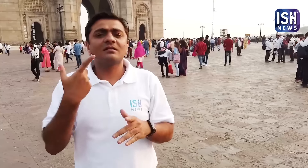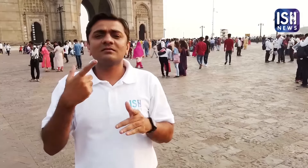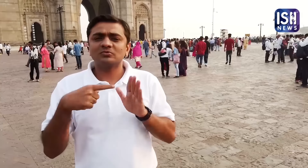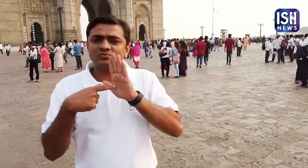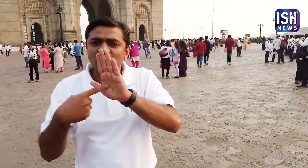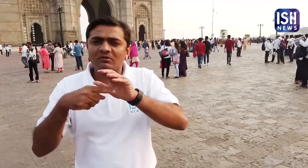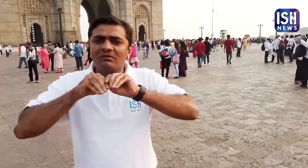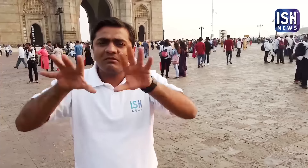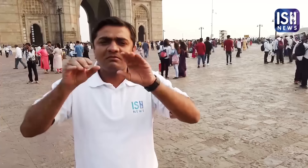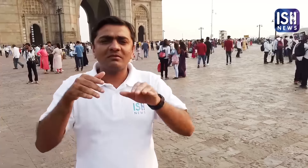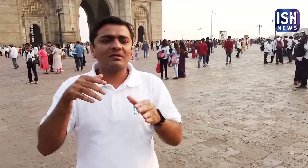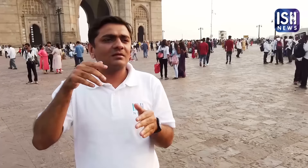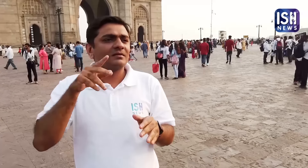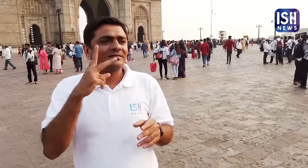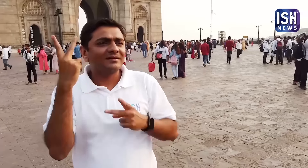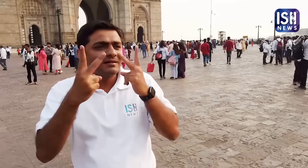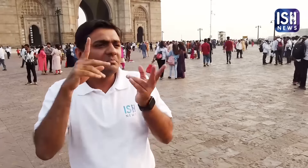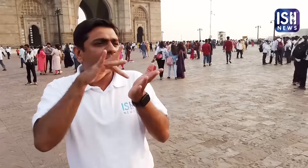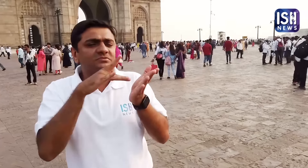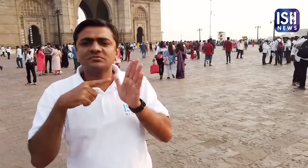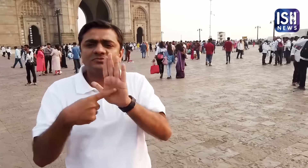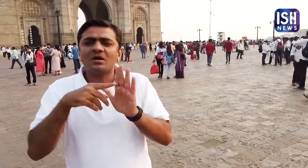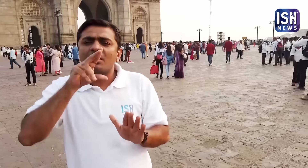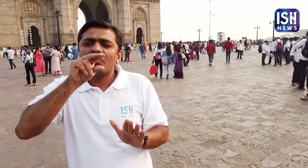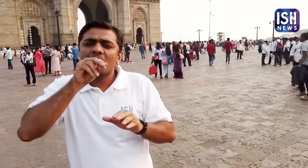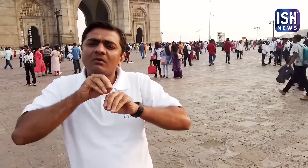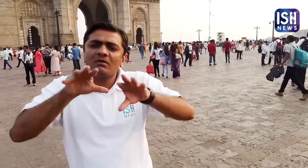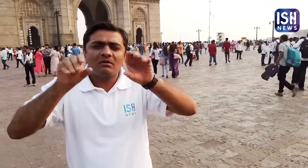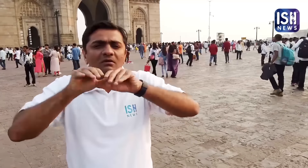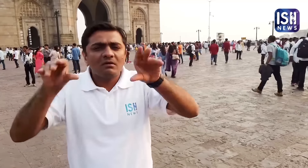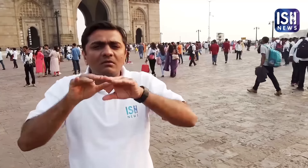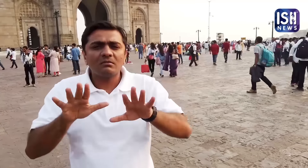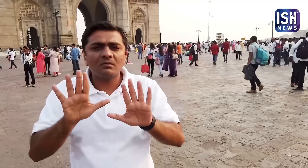They travel and share and talk about their experiences.